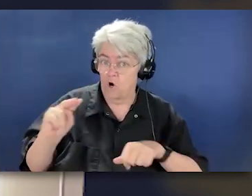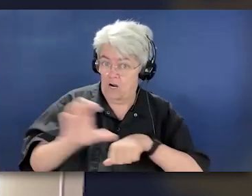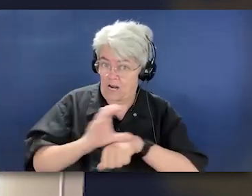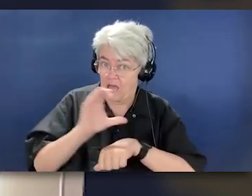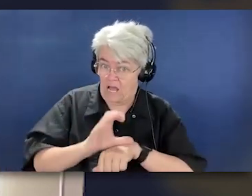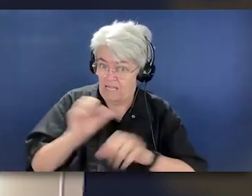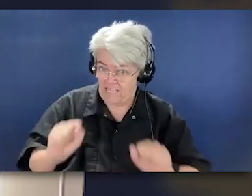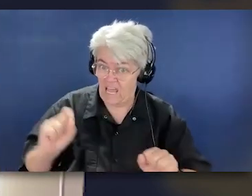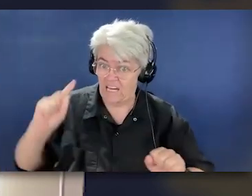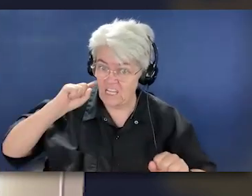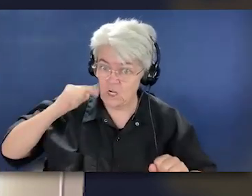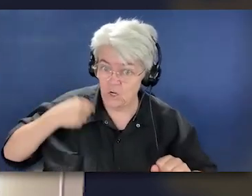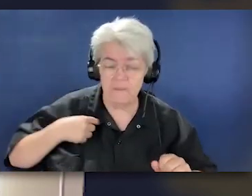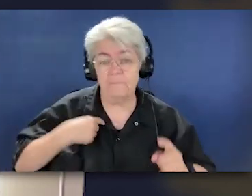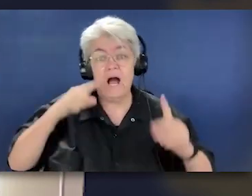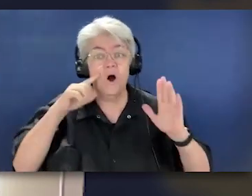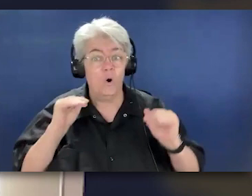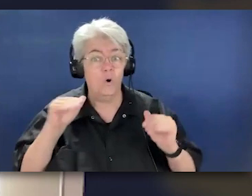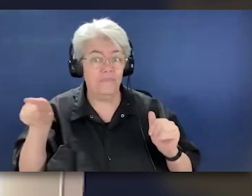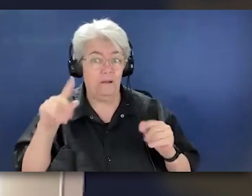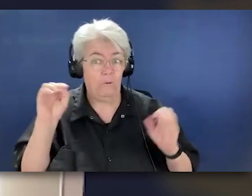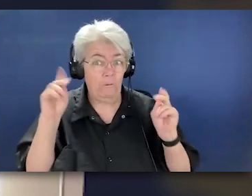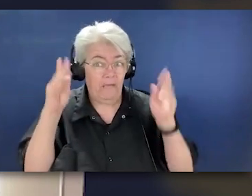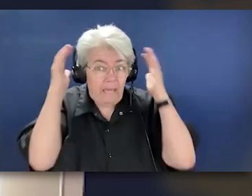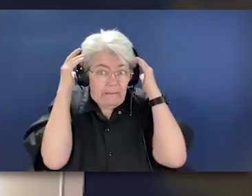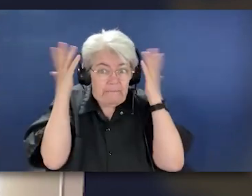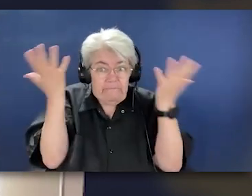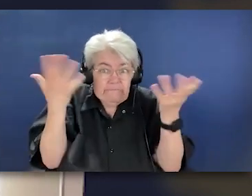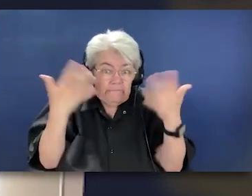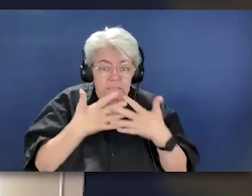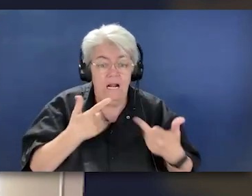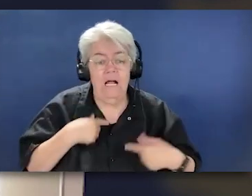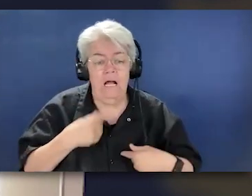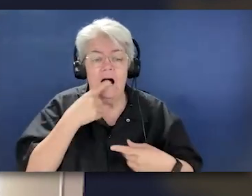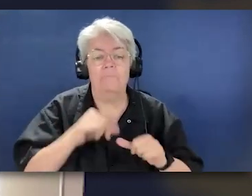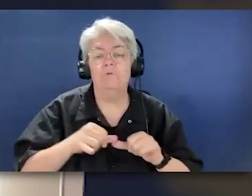I hope. Anyway, I hope they’re okay. Great. I think I’m going to stand over here. I tend